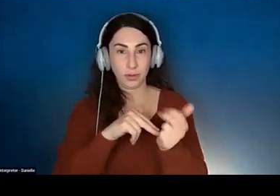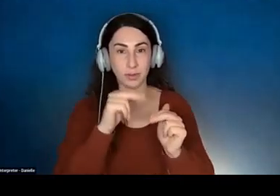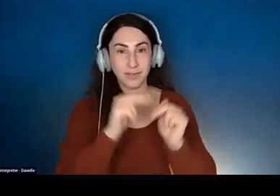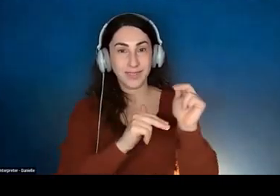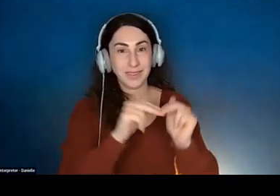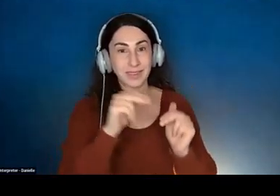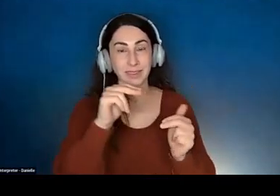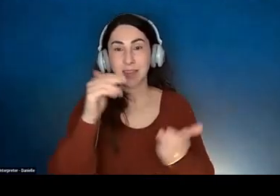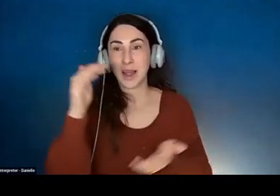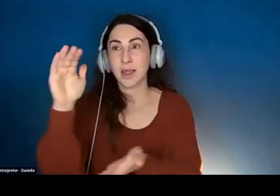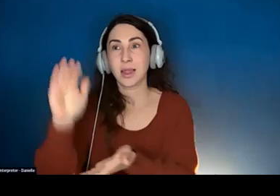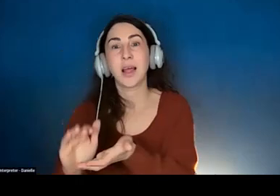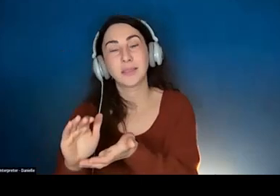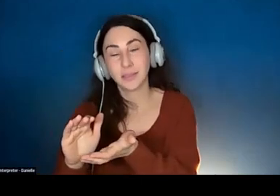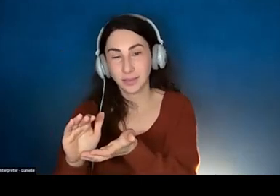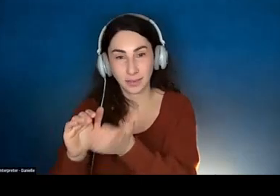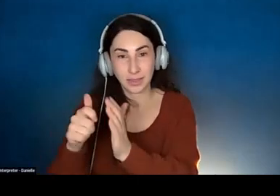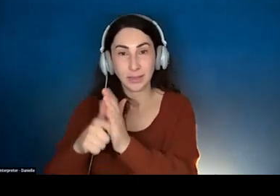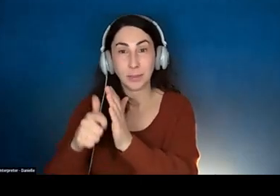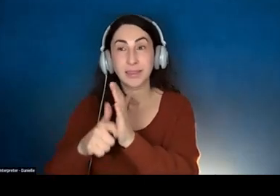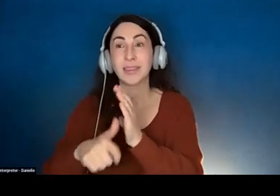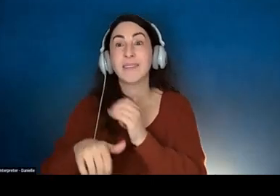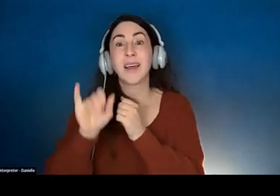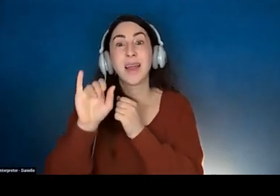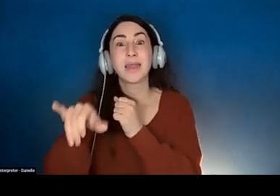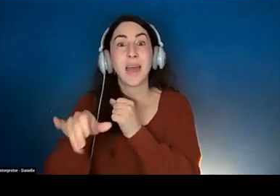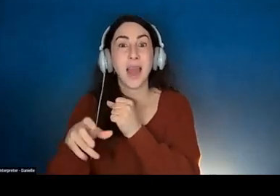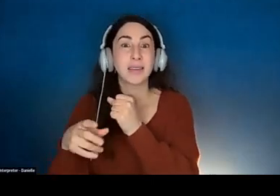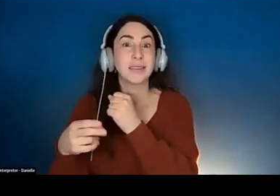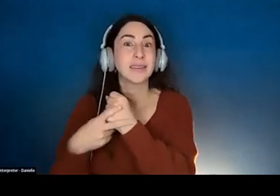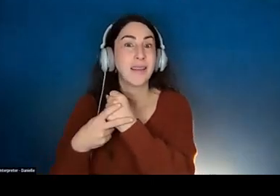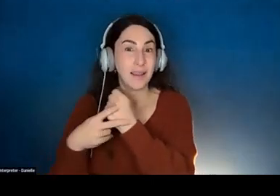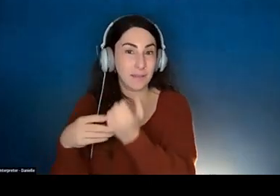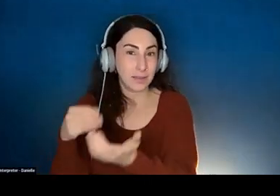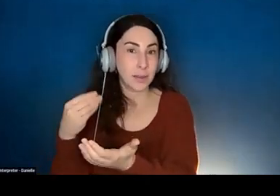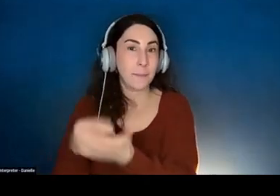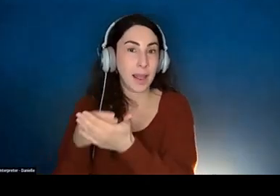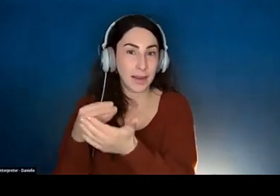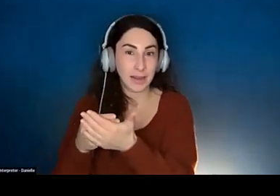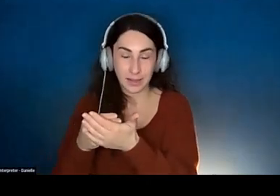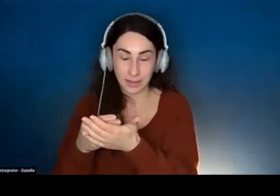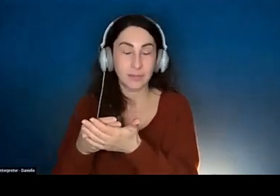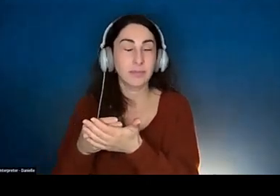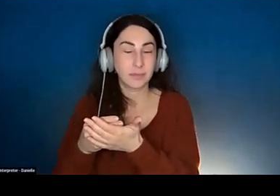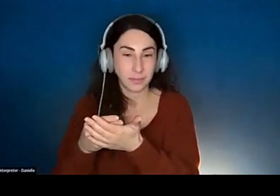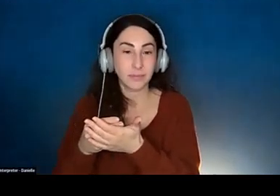settings. We make up those savings in just a few months. Next slide, please.